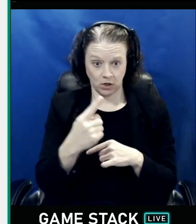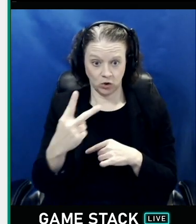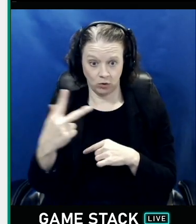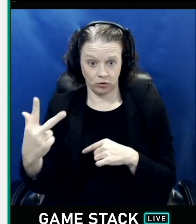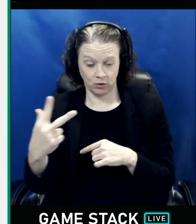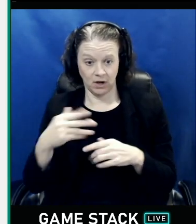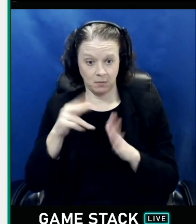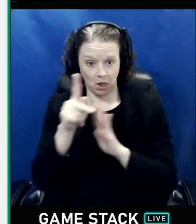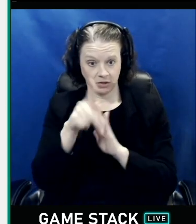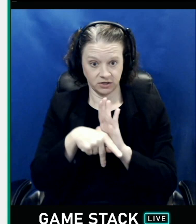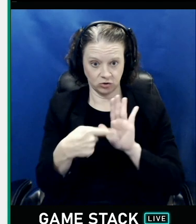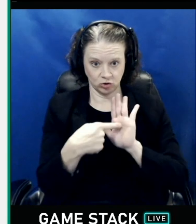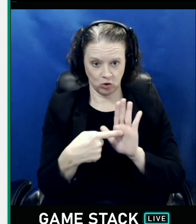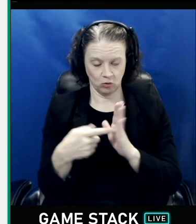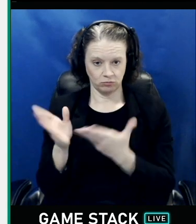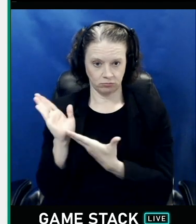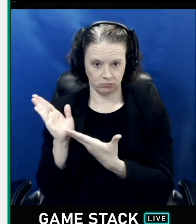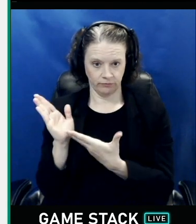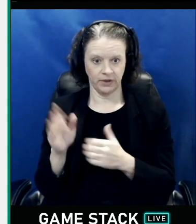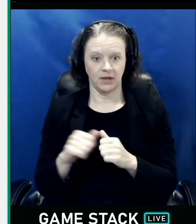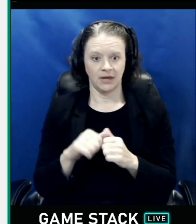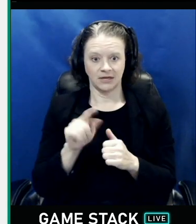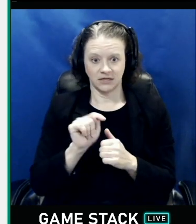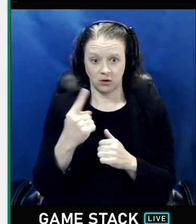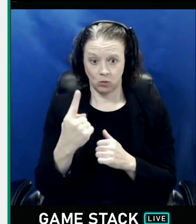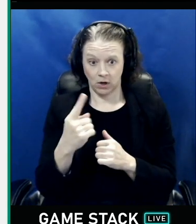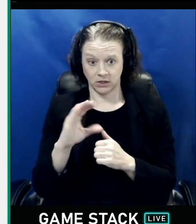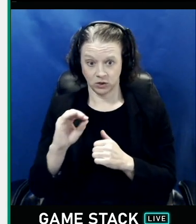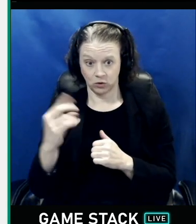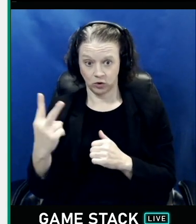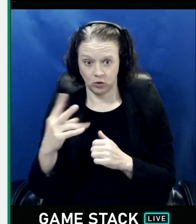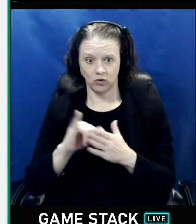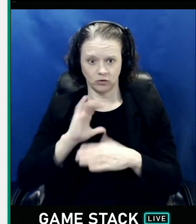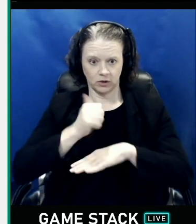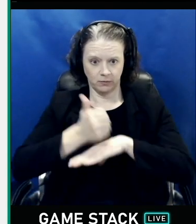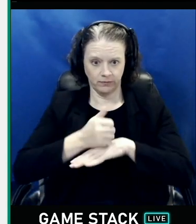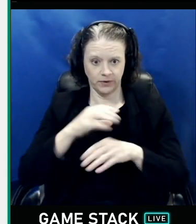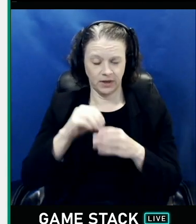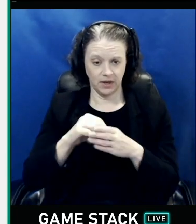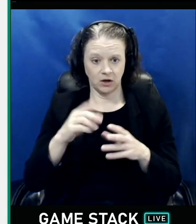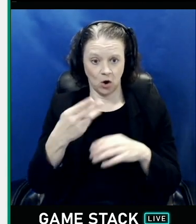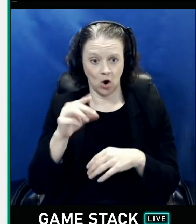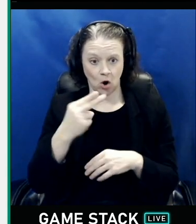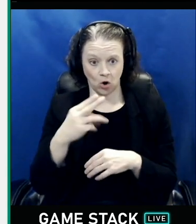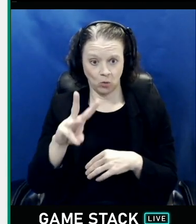Prefetch levels T0, T1 and T2 are implemented in hardware identically. All fill into the L1 cache.